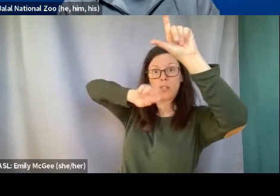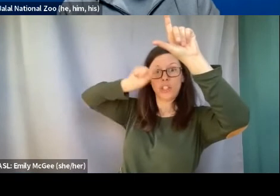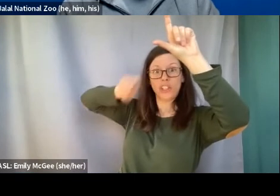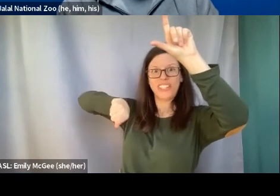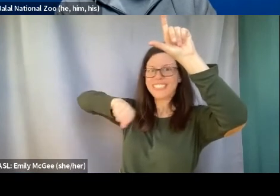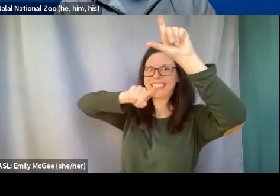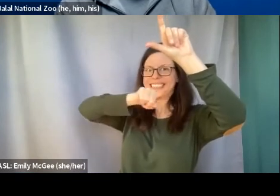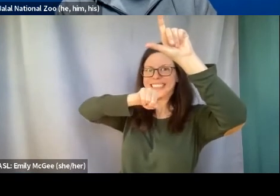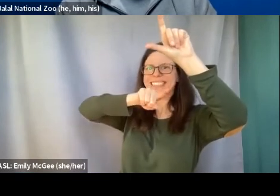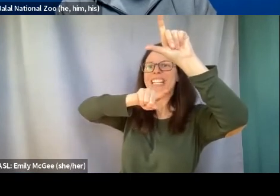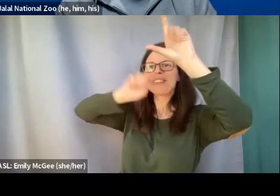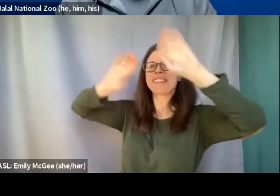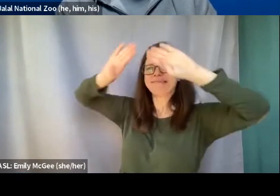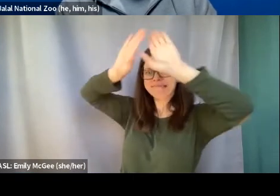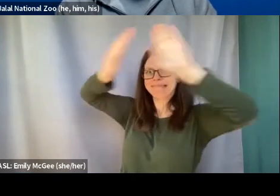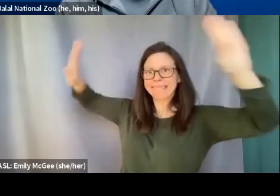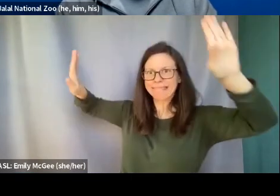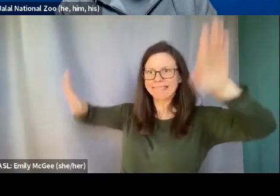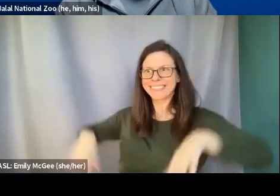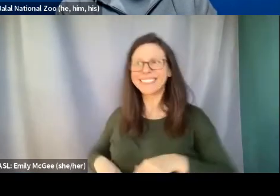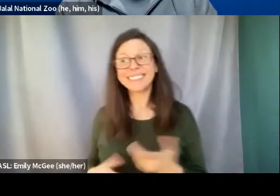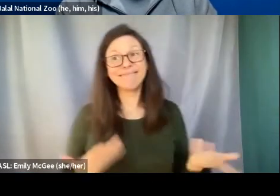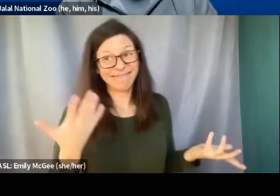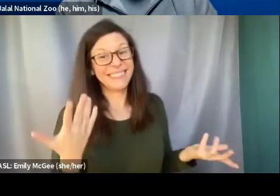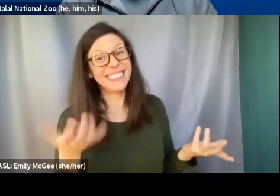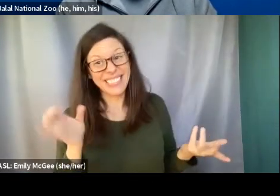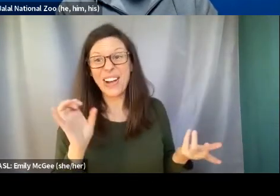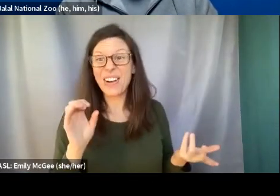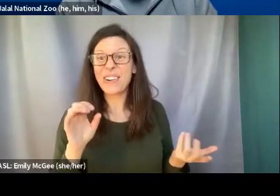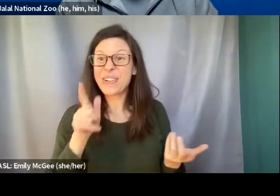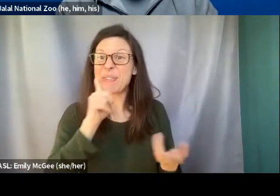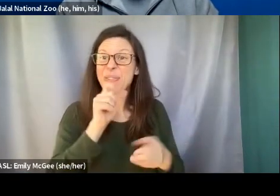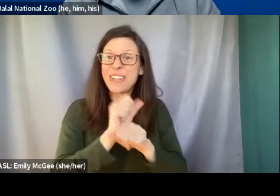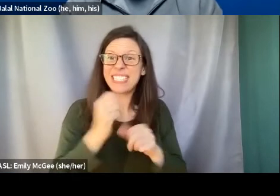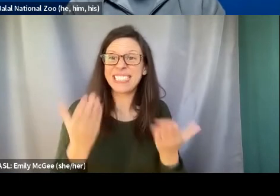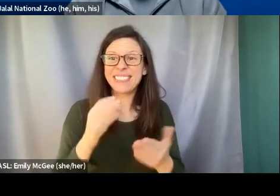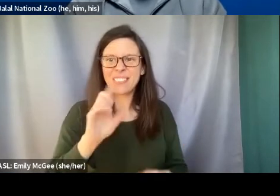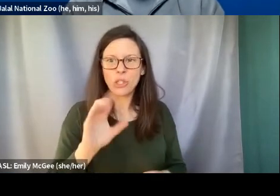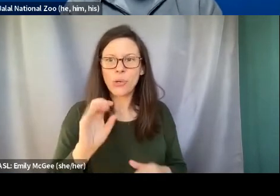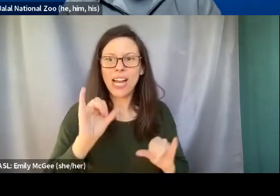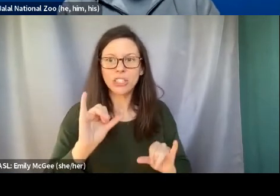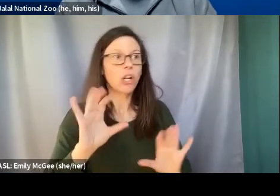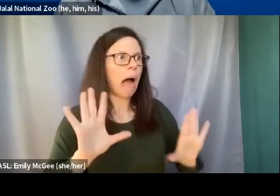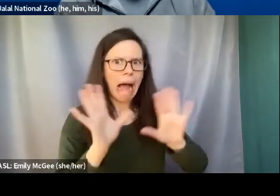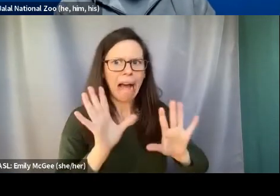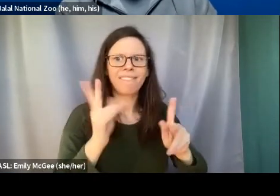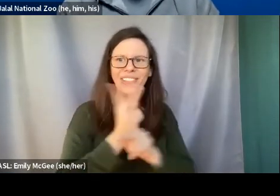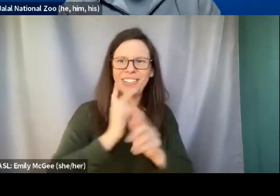problems to keep folks, zoo staff, on their toes and uh... >>Jalal: Yeah. >>Shellie: That's, that's a great uh other duty